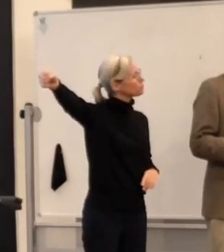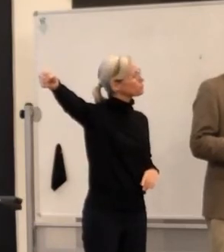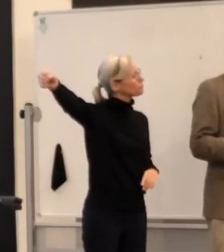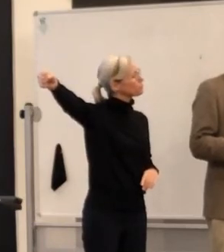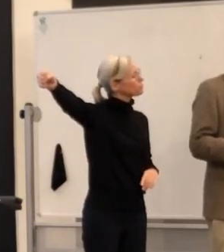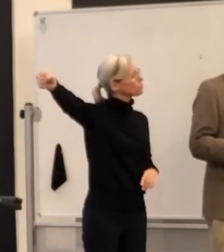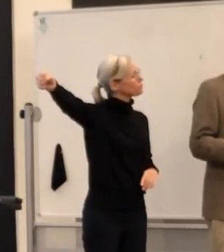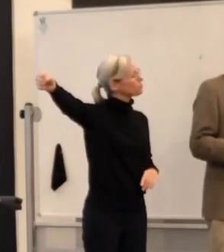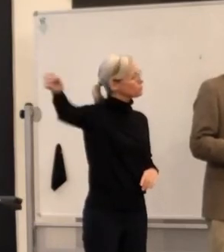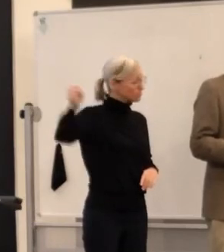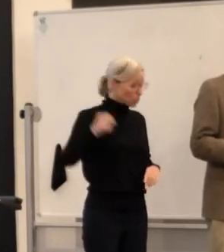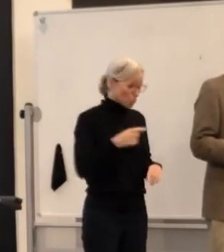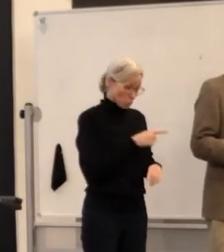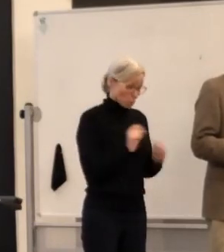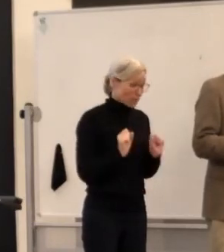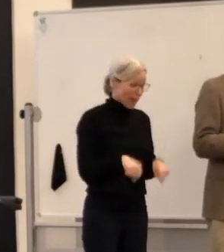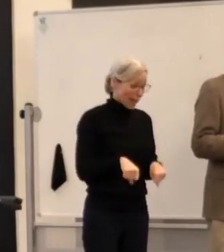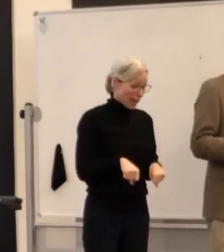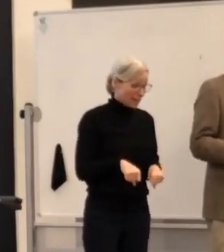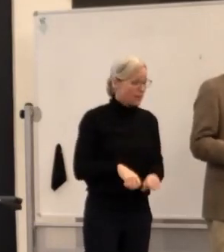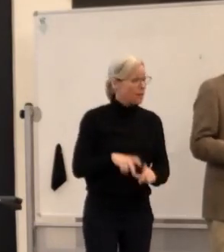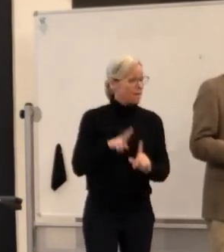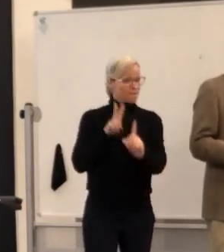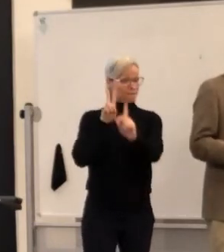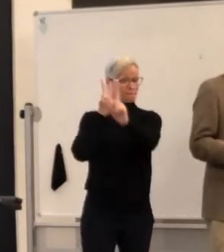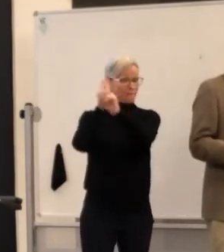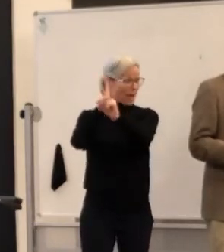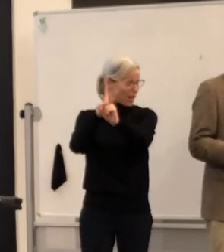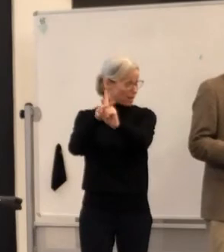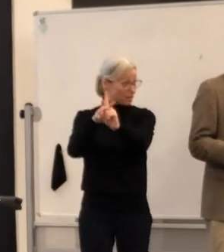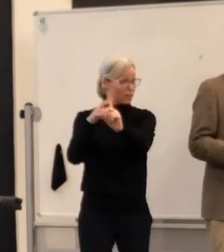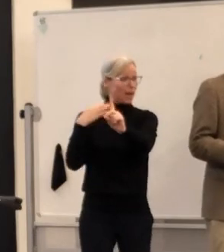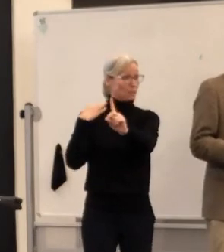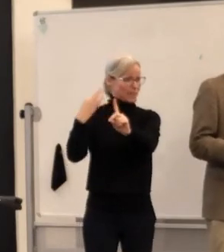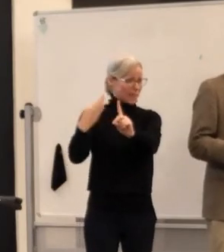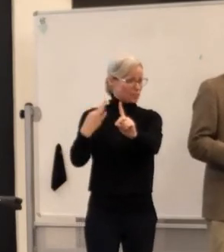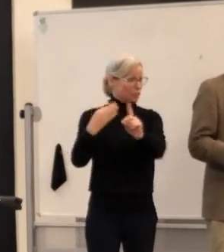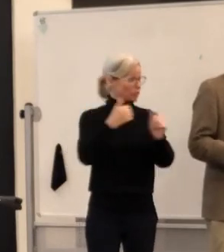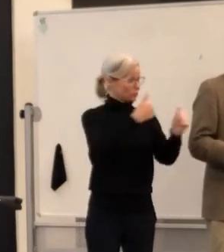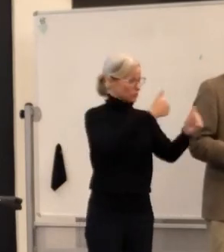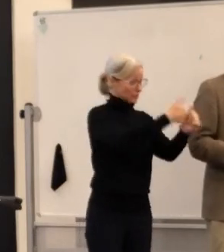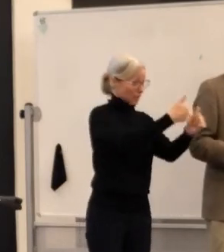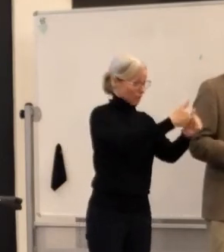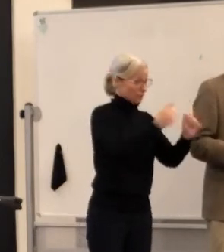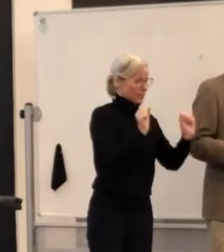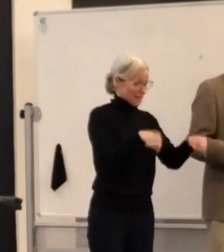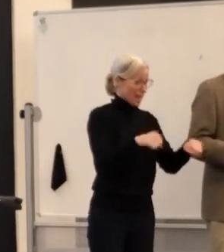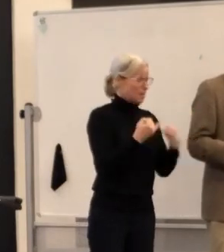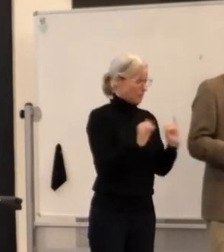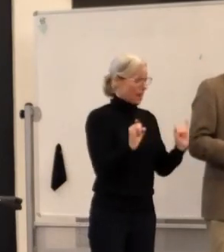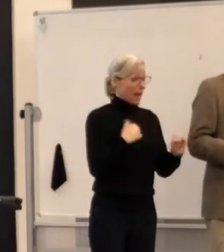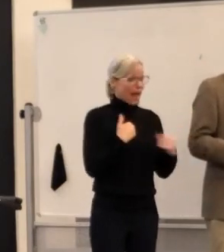So, you can file any patent application on your own. I do have clients who do it.